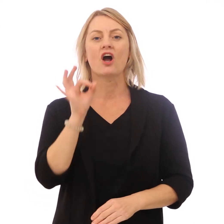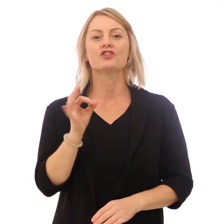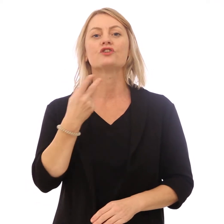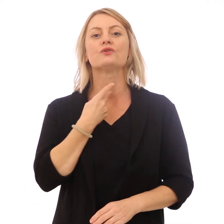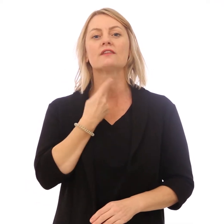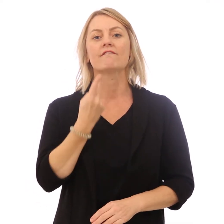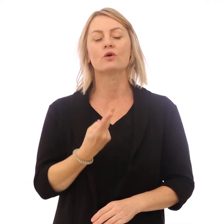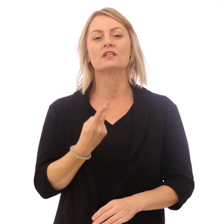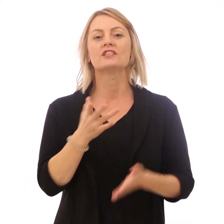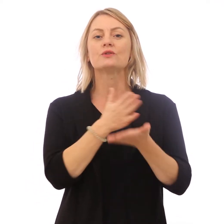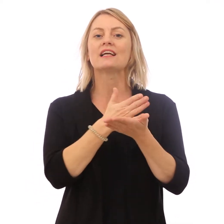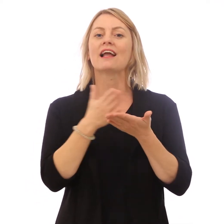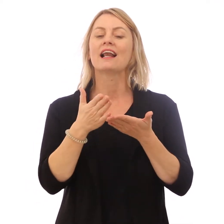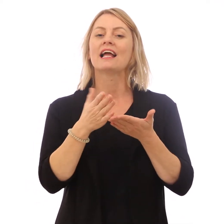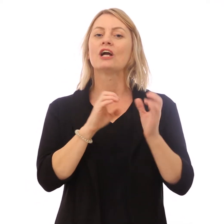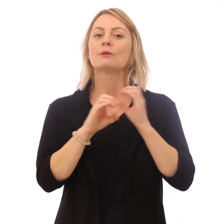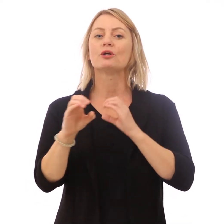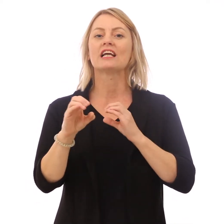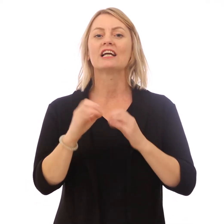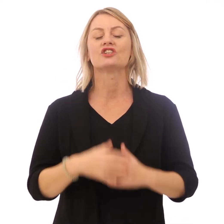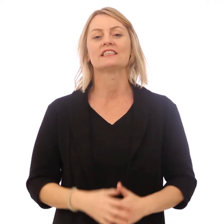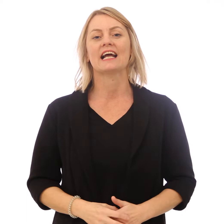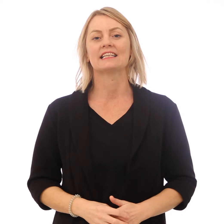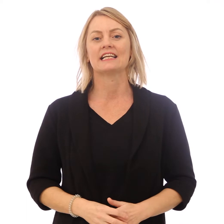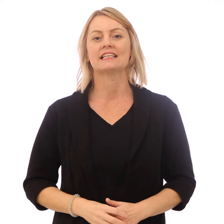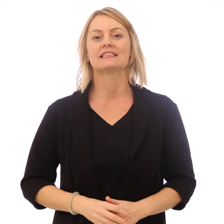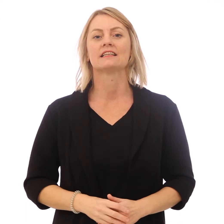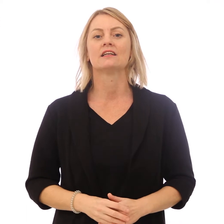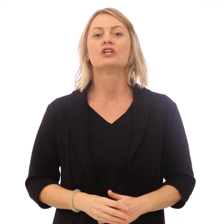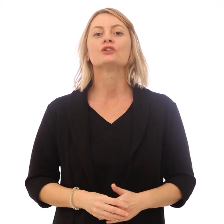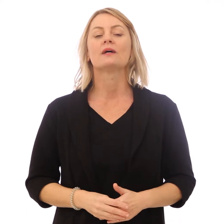thus enabling the lipreader to benefit from any residual hearing.